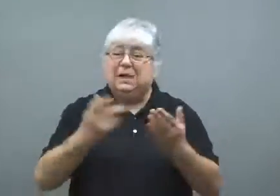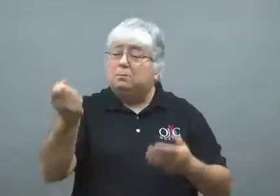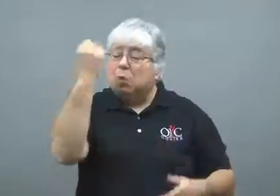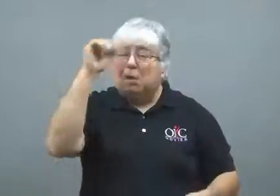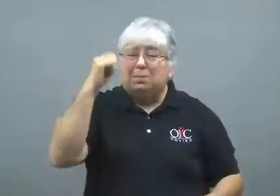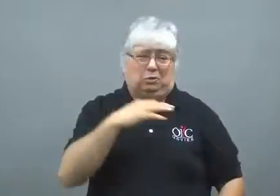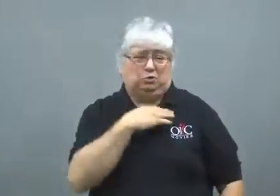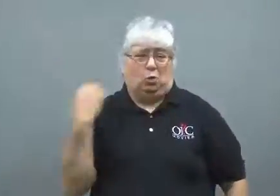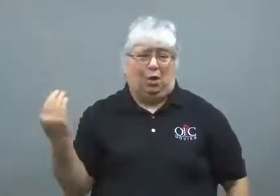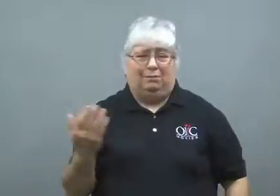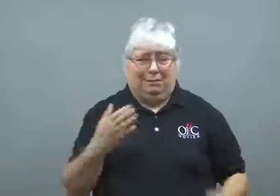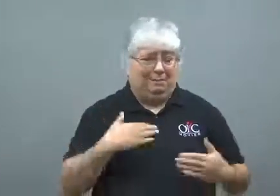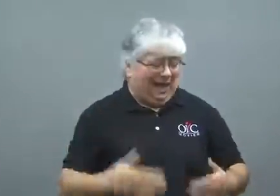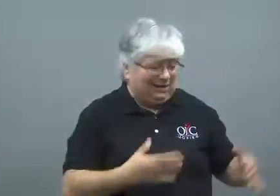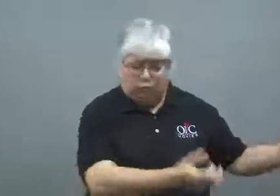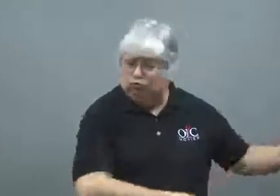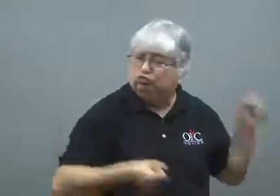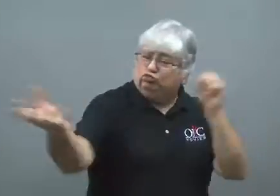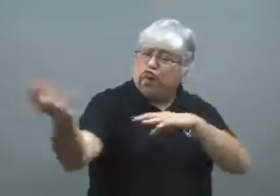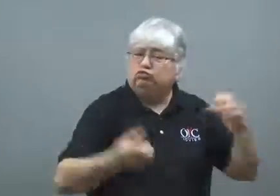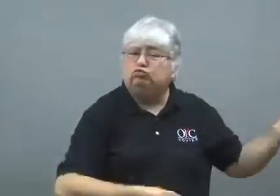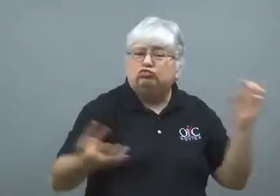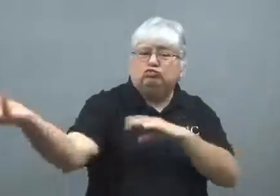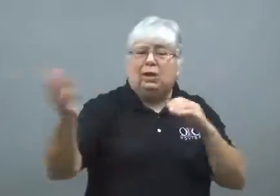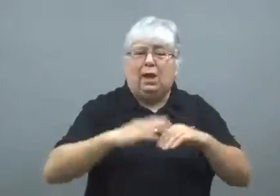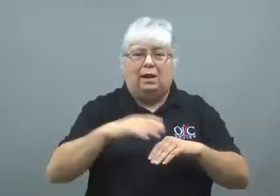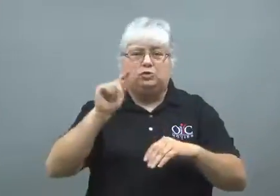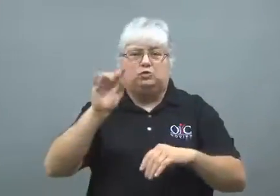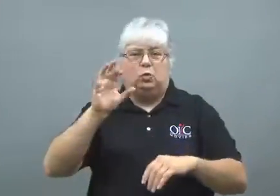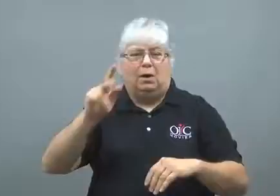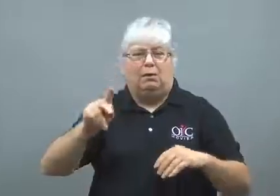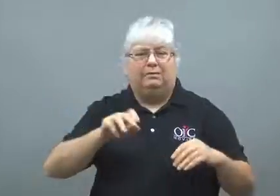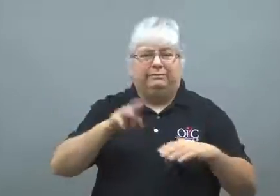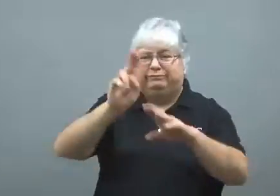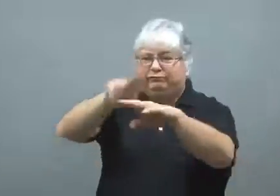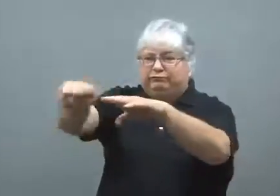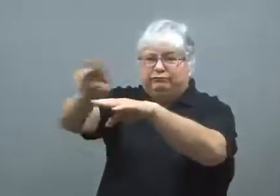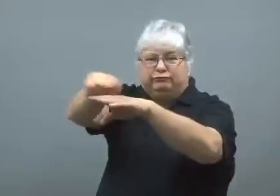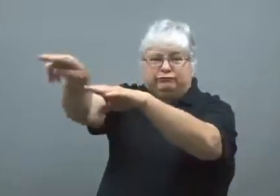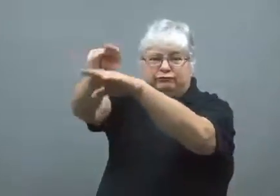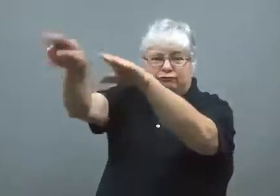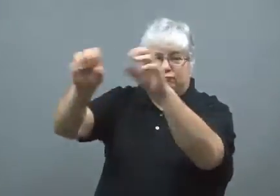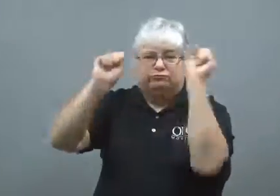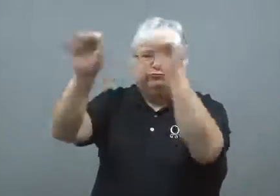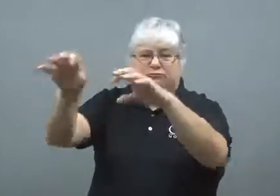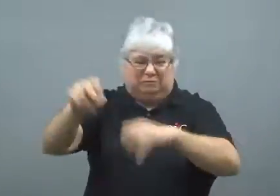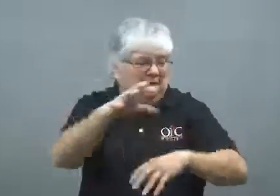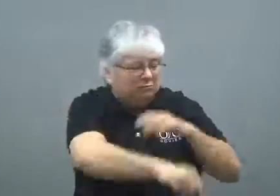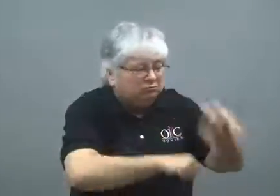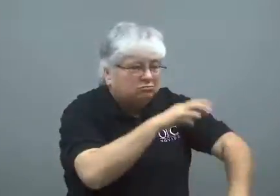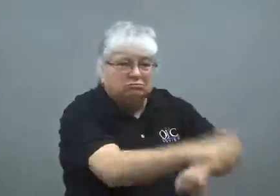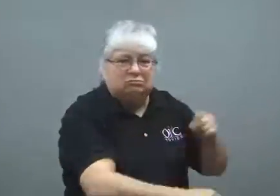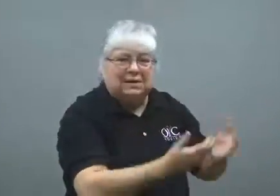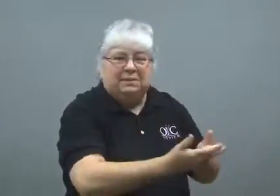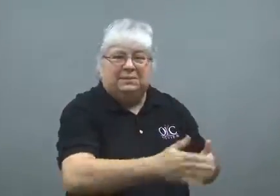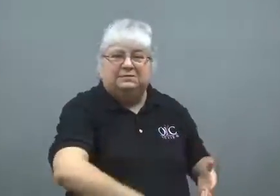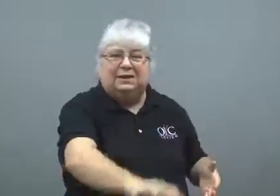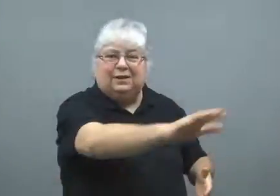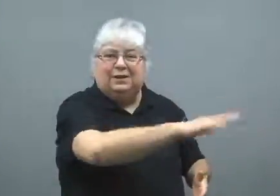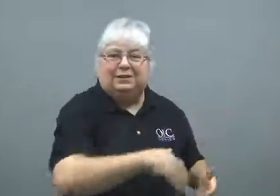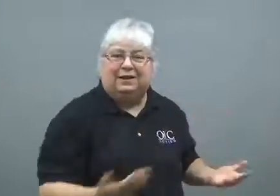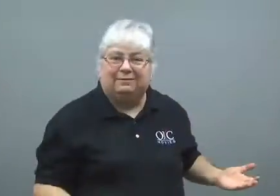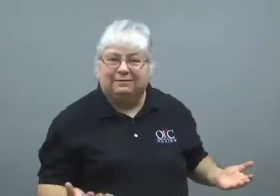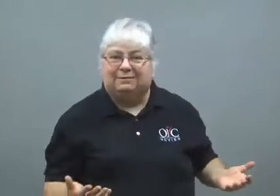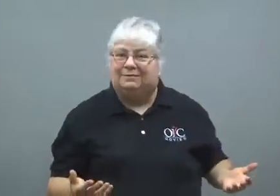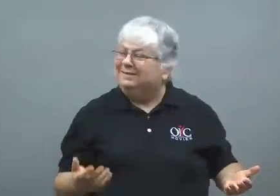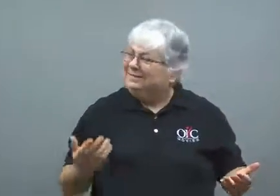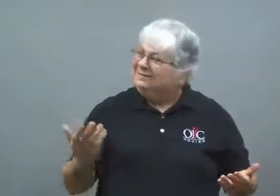Some rebels were drunk, stacking bodies on the trucks.